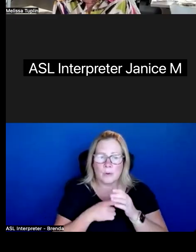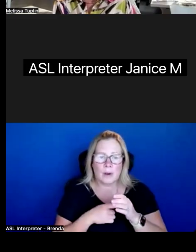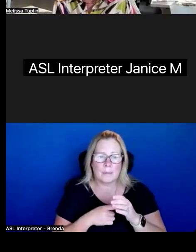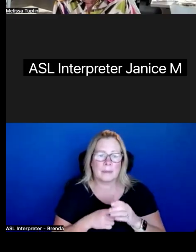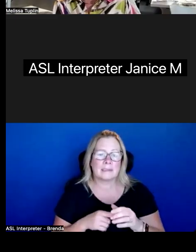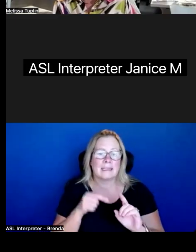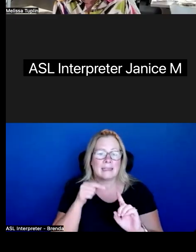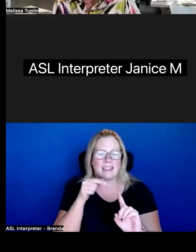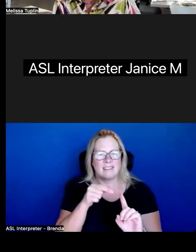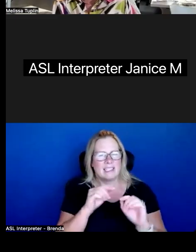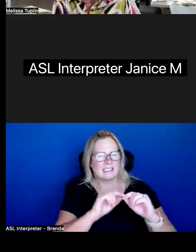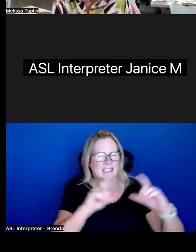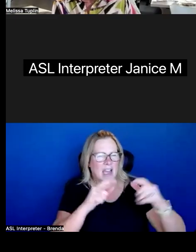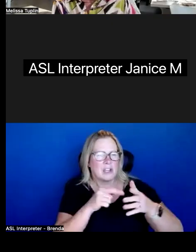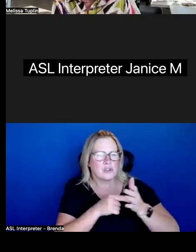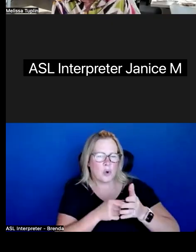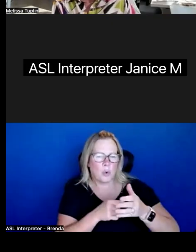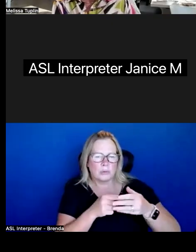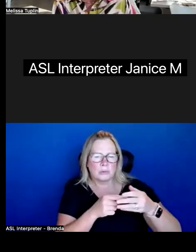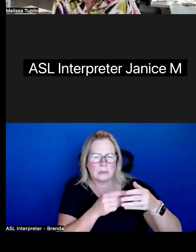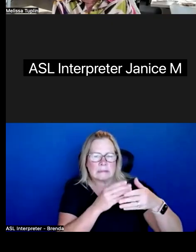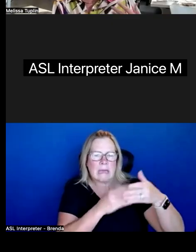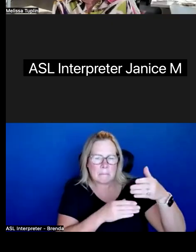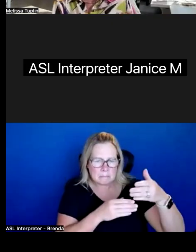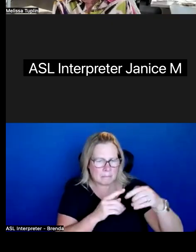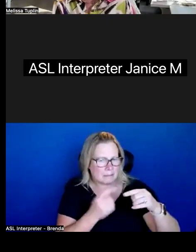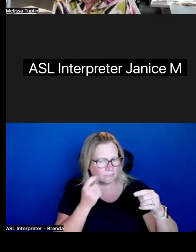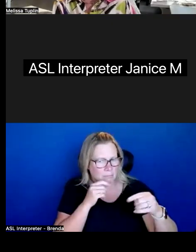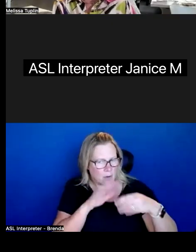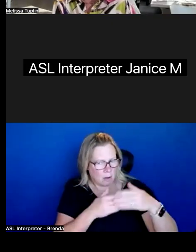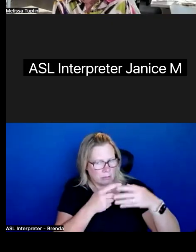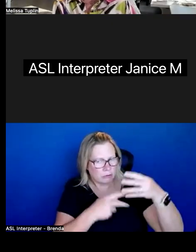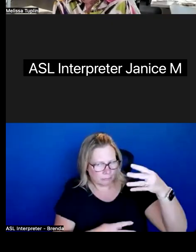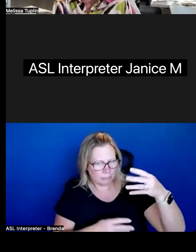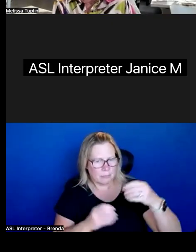changes that have been made. Organizations already receiving funding as an operating